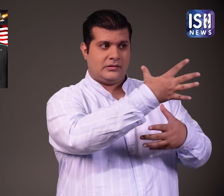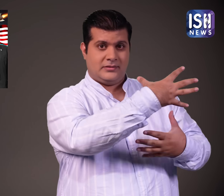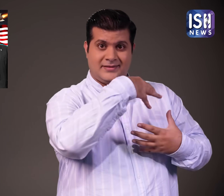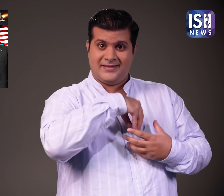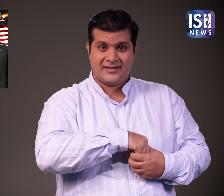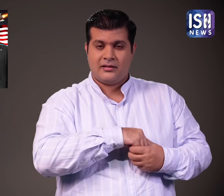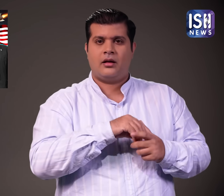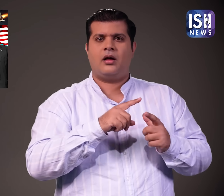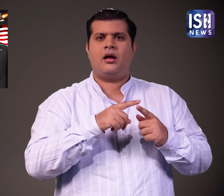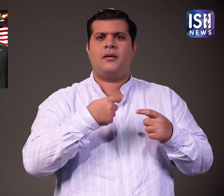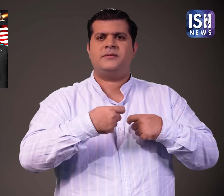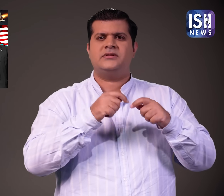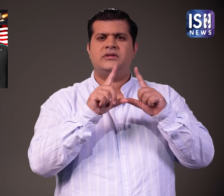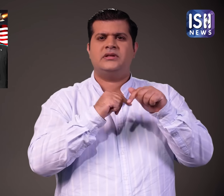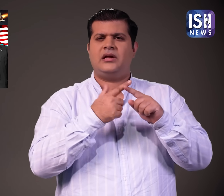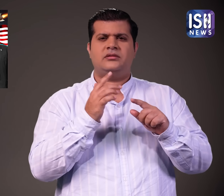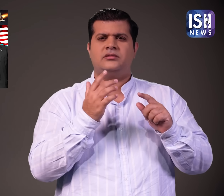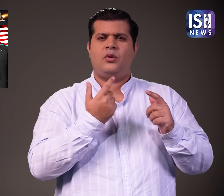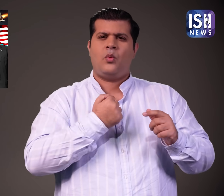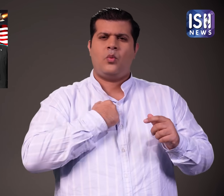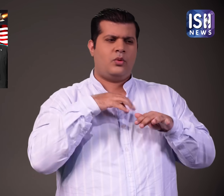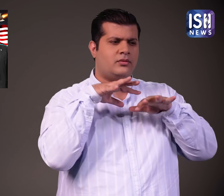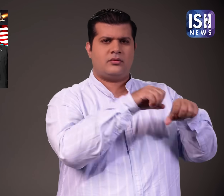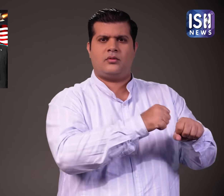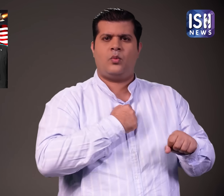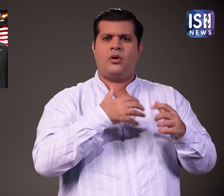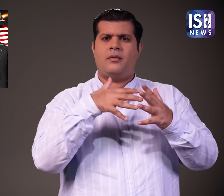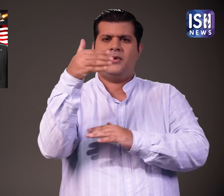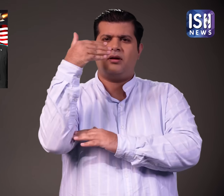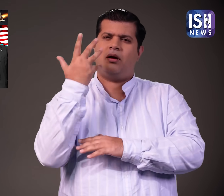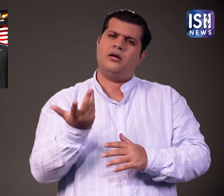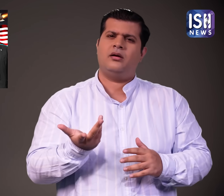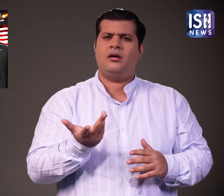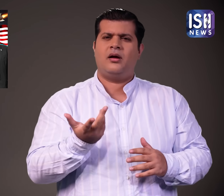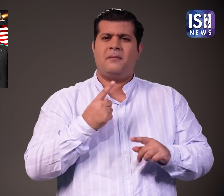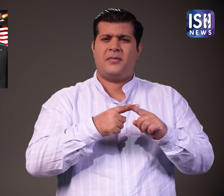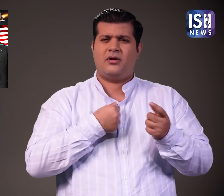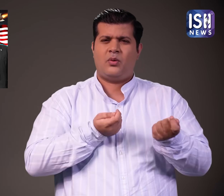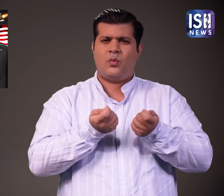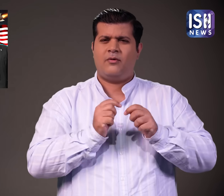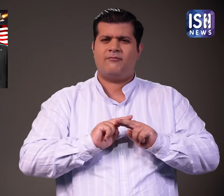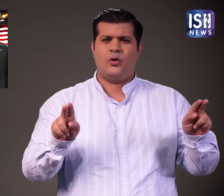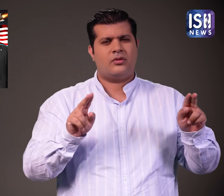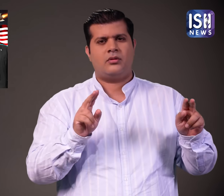Canada will become a part of the U.S., bringing Canada under full American control, with no business tax.